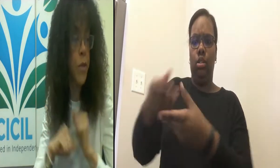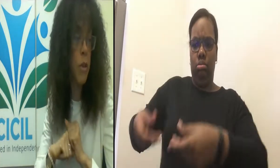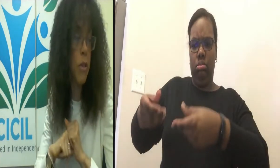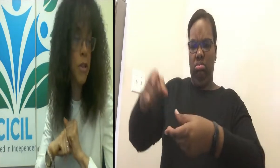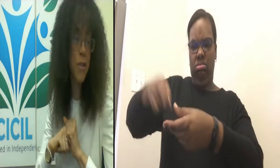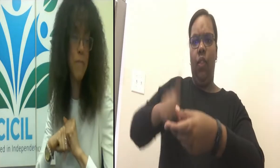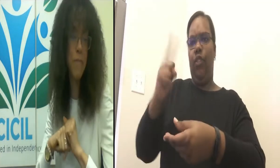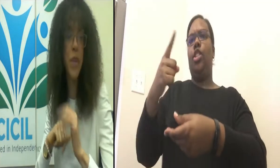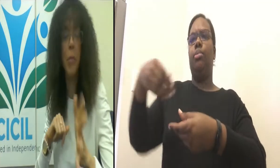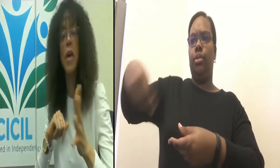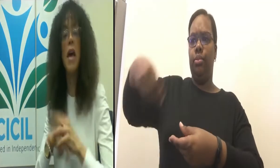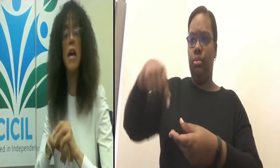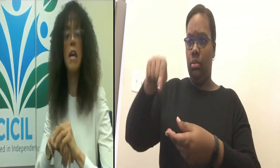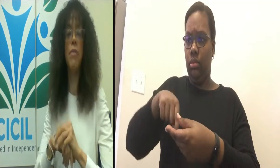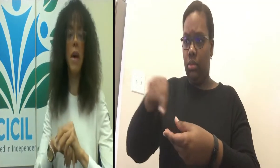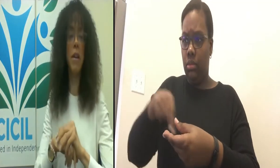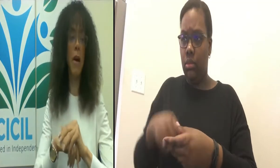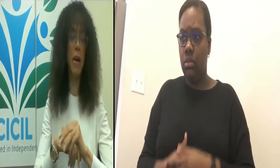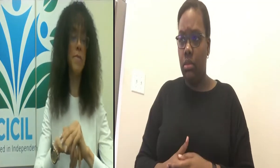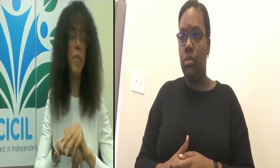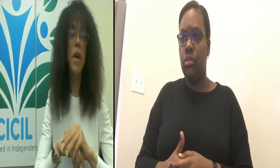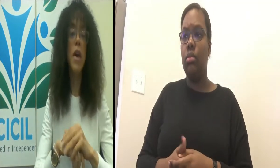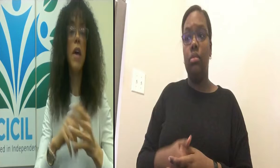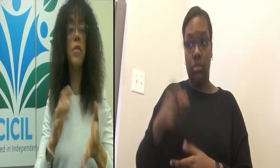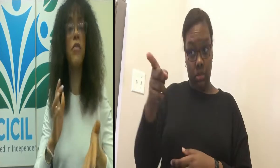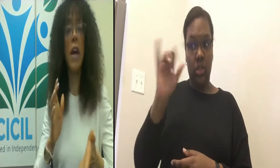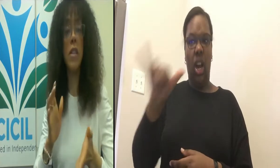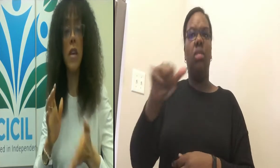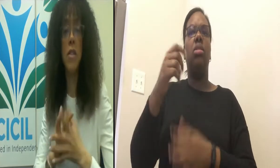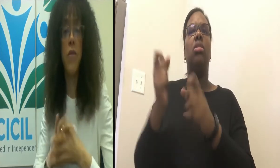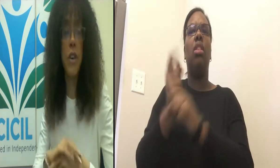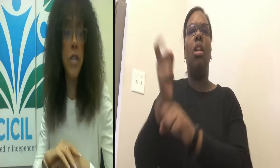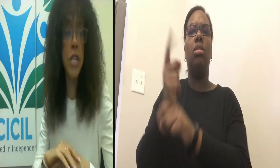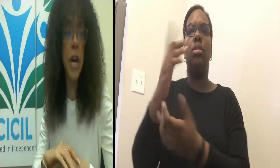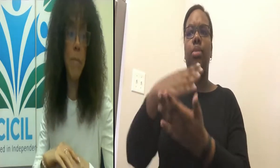at least for me I'm not good with chaos. It triggers all kinds of overstimulation.